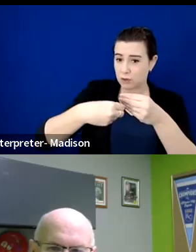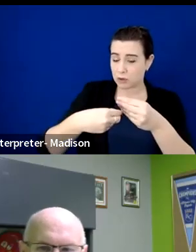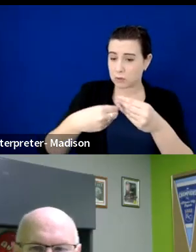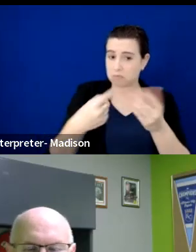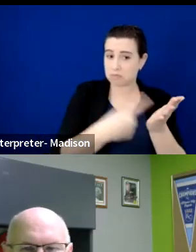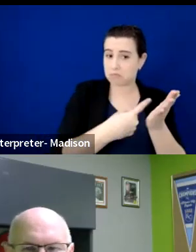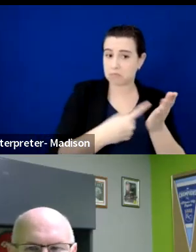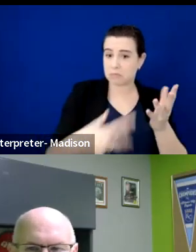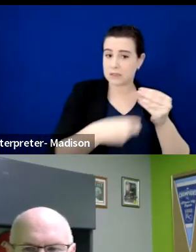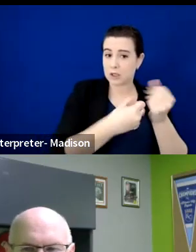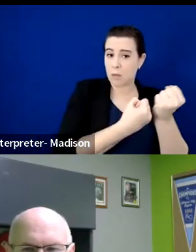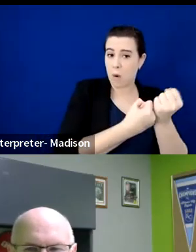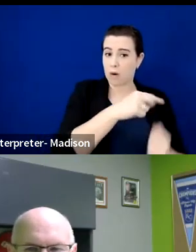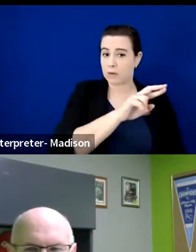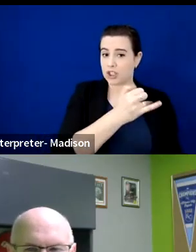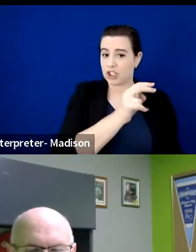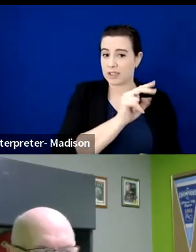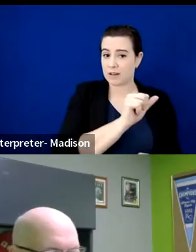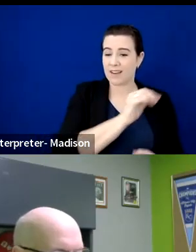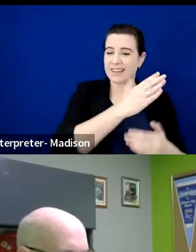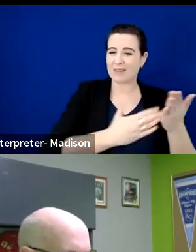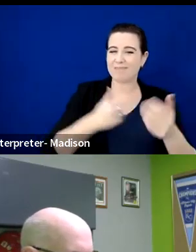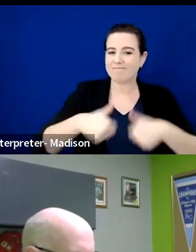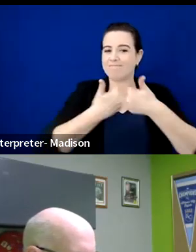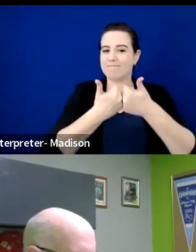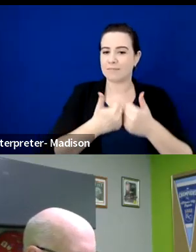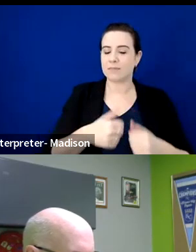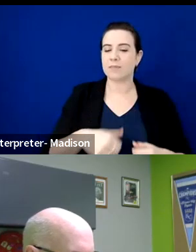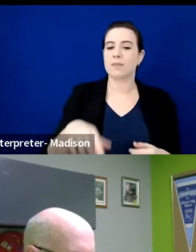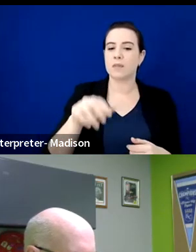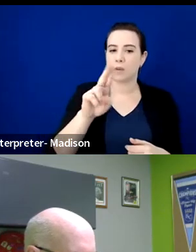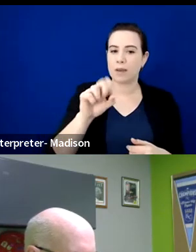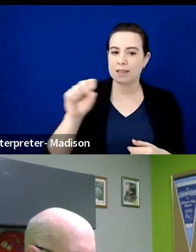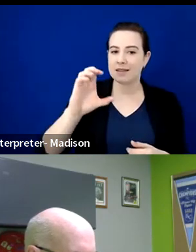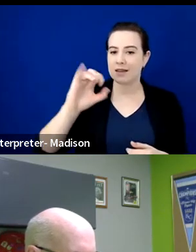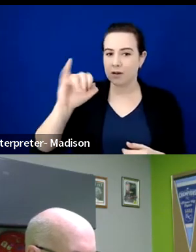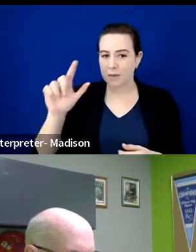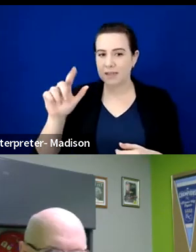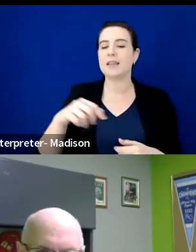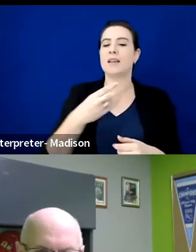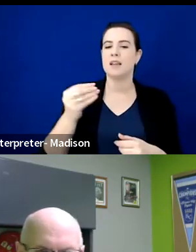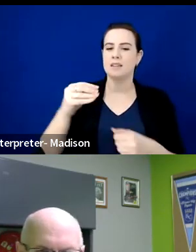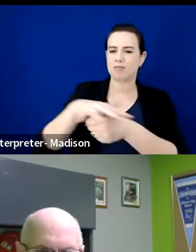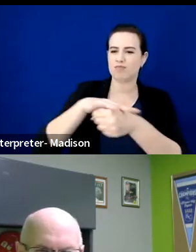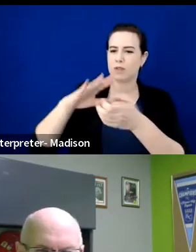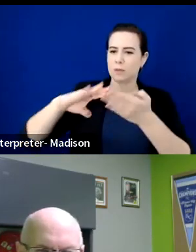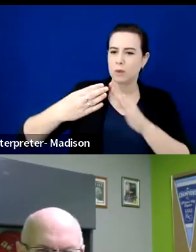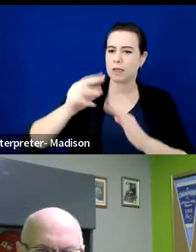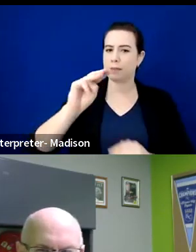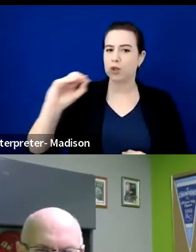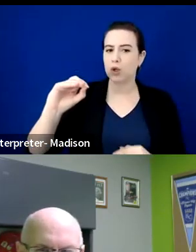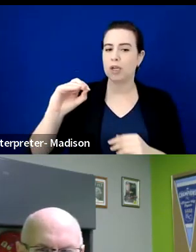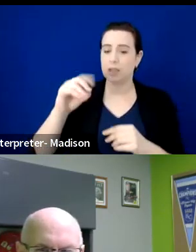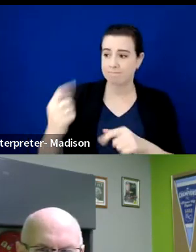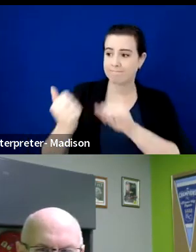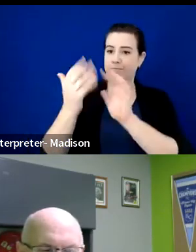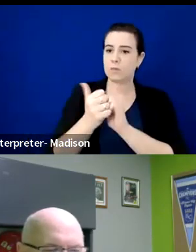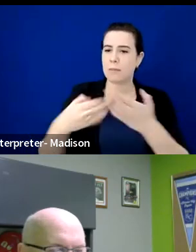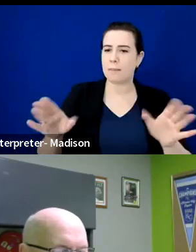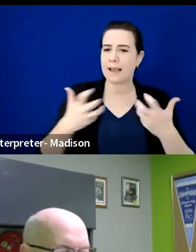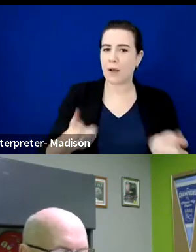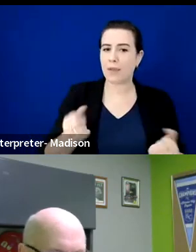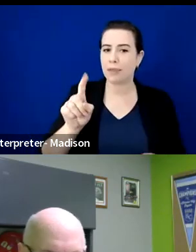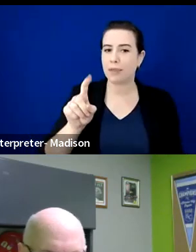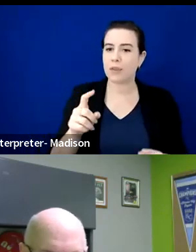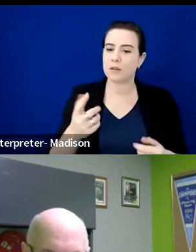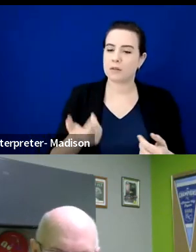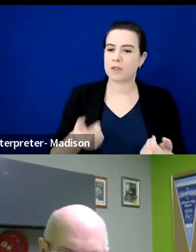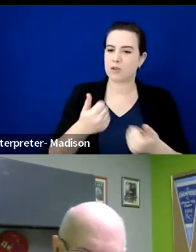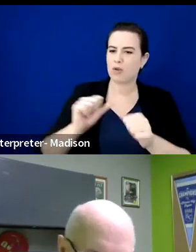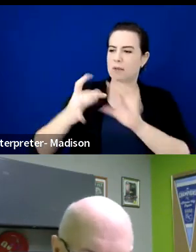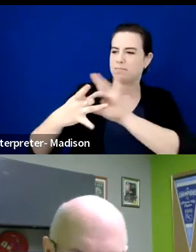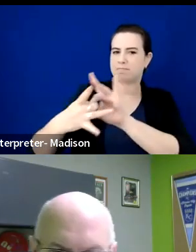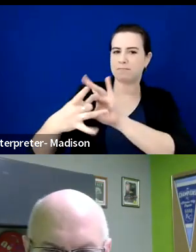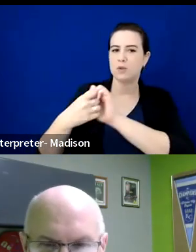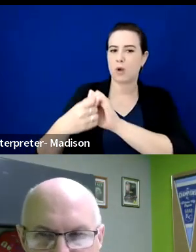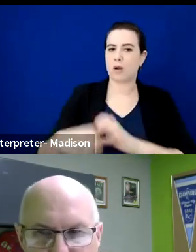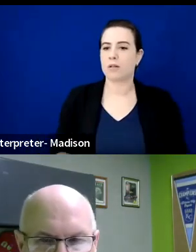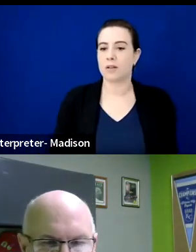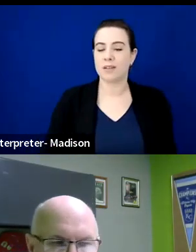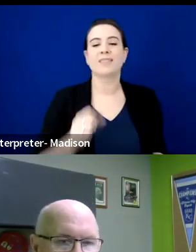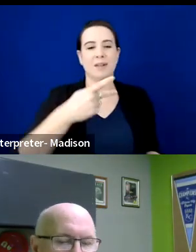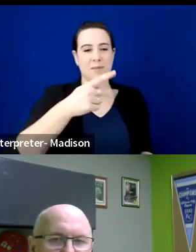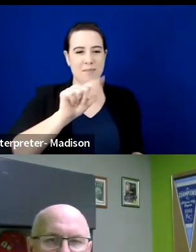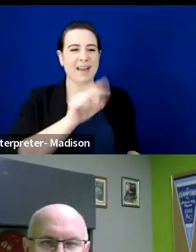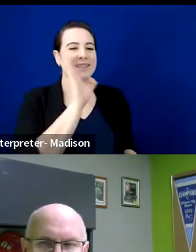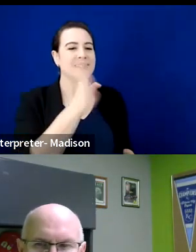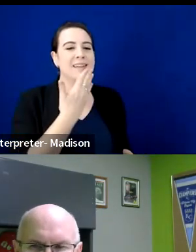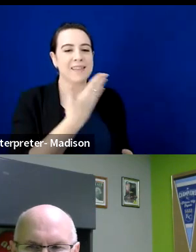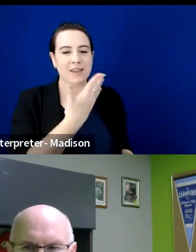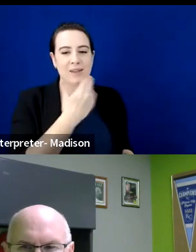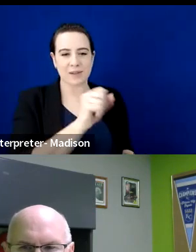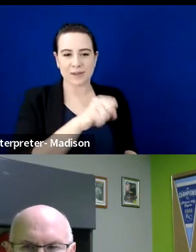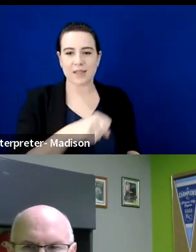Thank you.